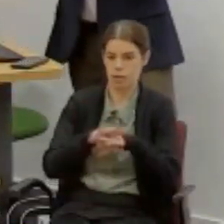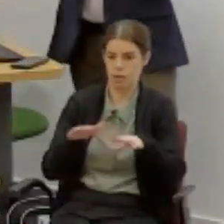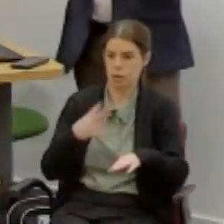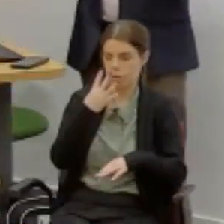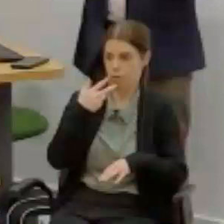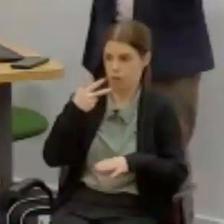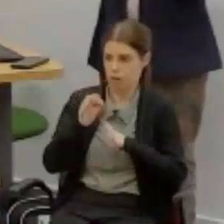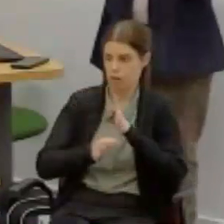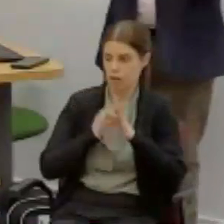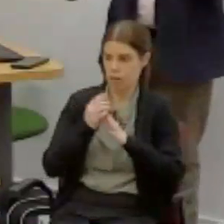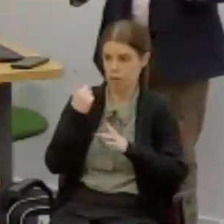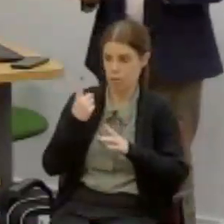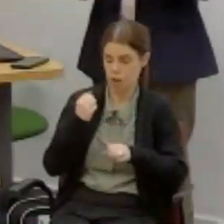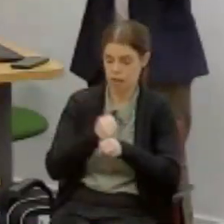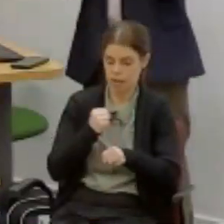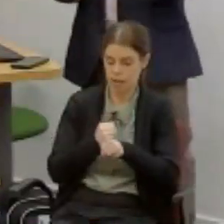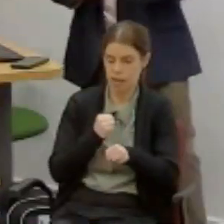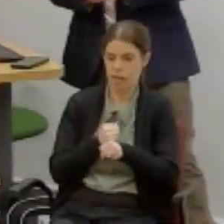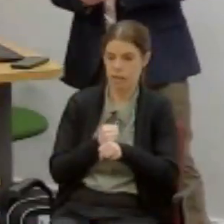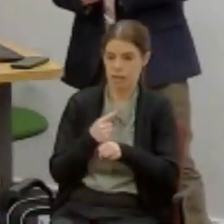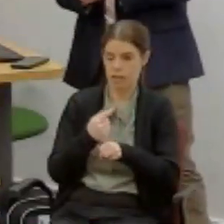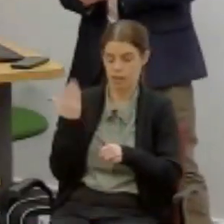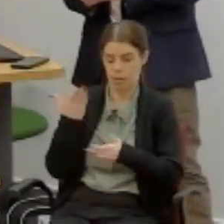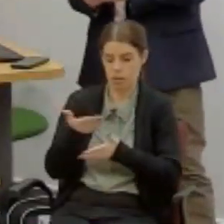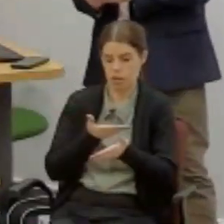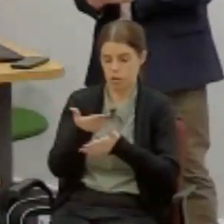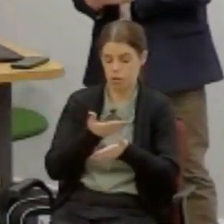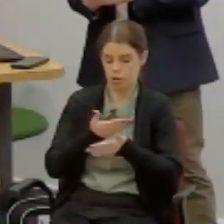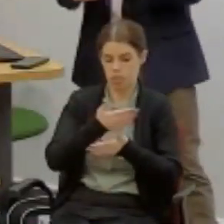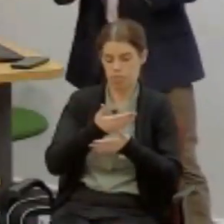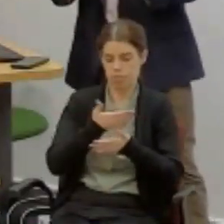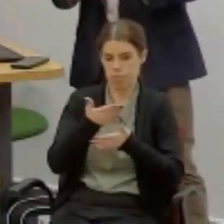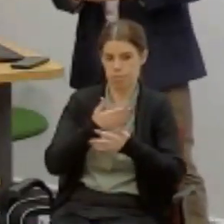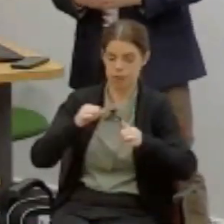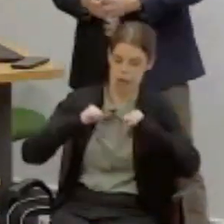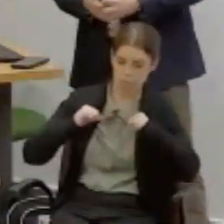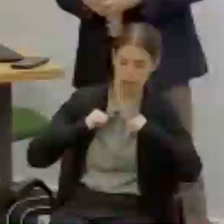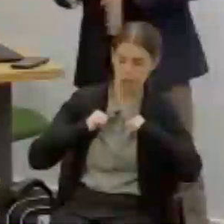So, they just get rid of those tons of that was in consultation with the league managers so comfortable with that.